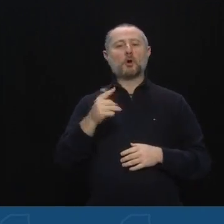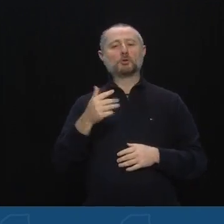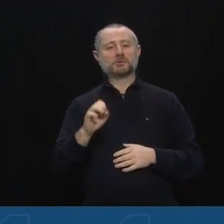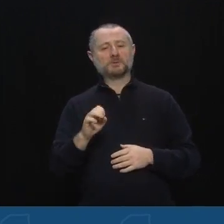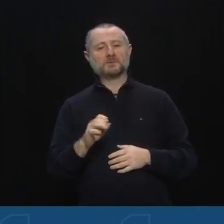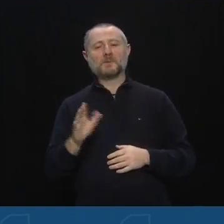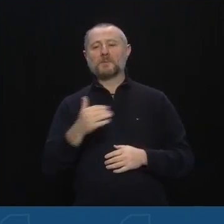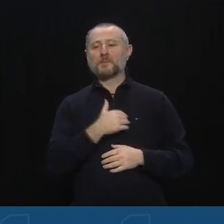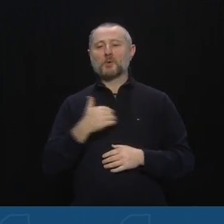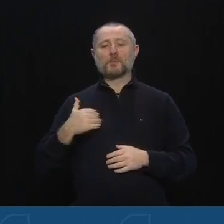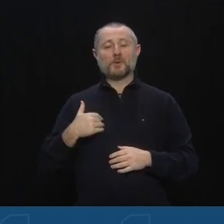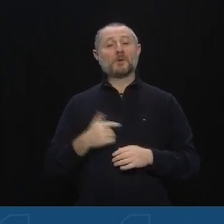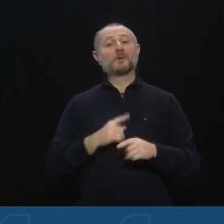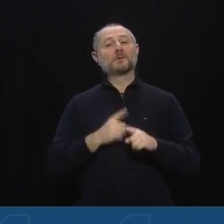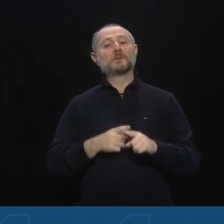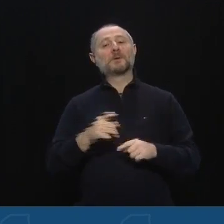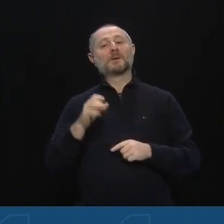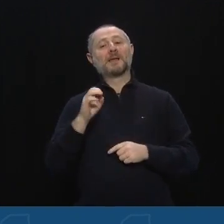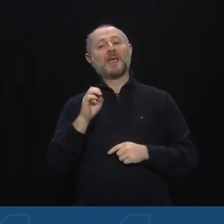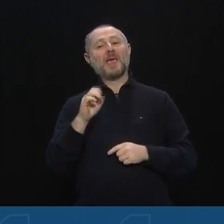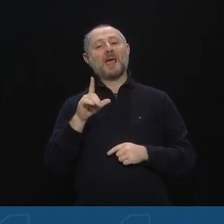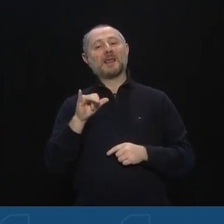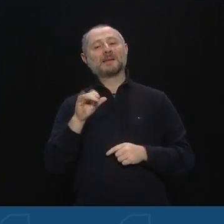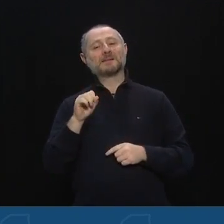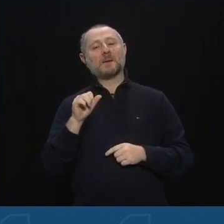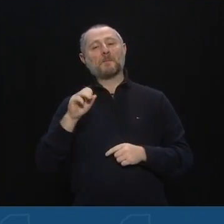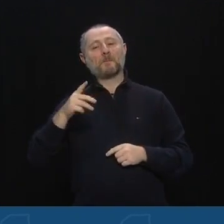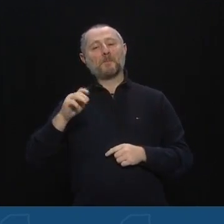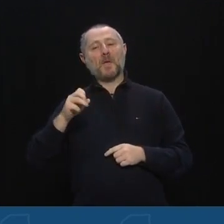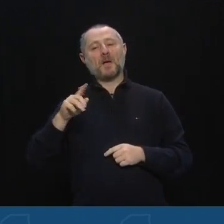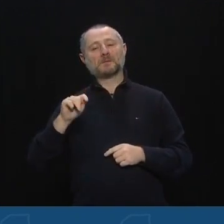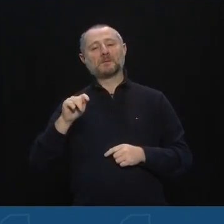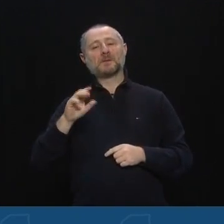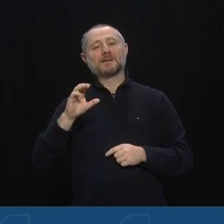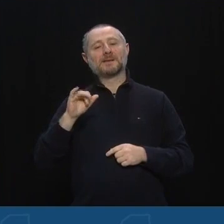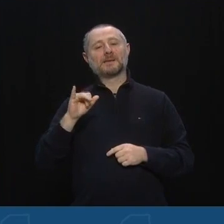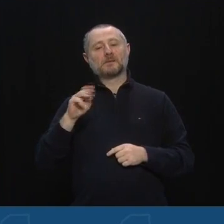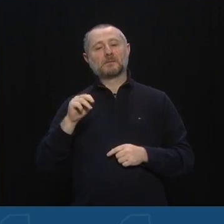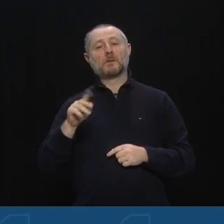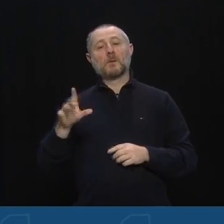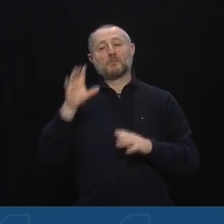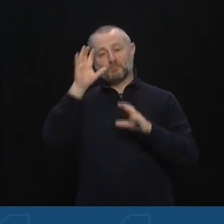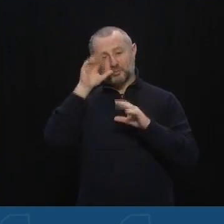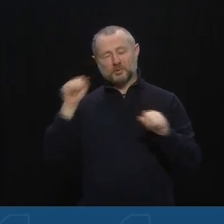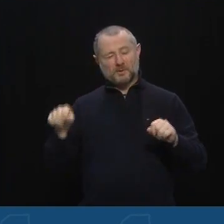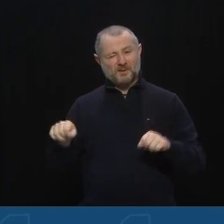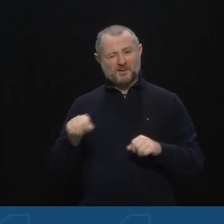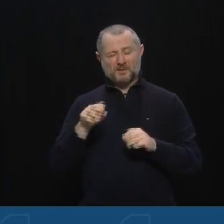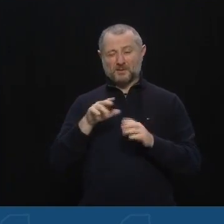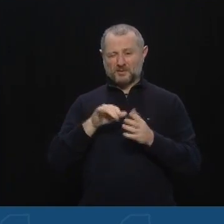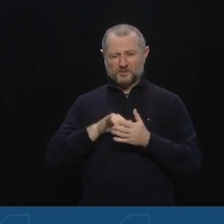PLAU AND YOUR MEMBERS, AND AS WELL AS PAT CAIN.